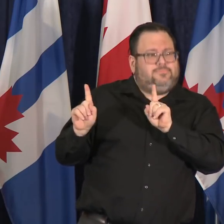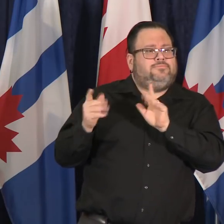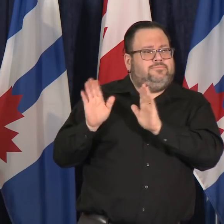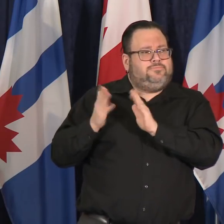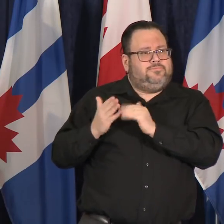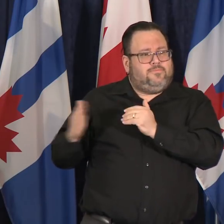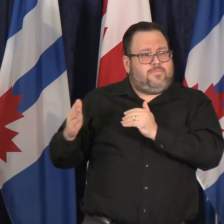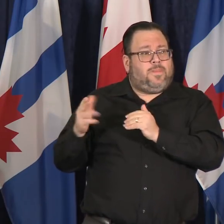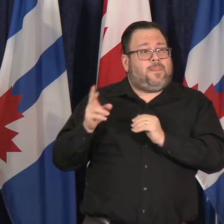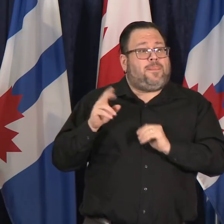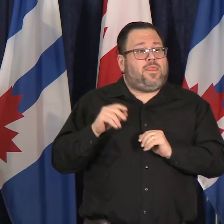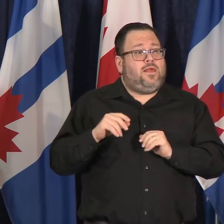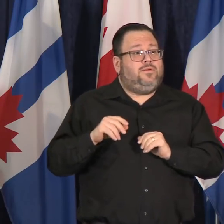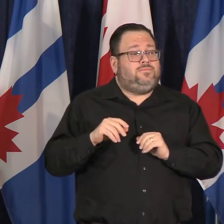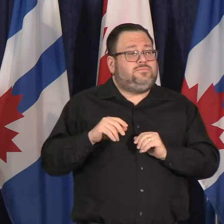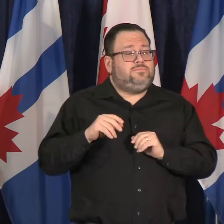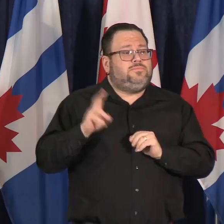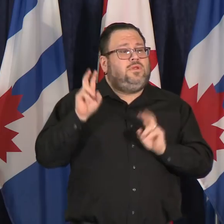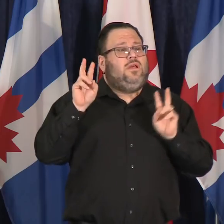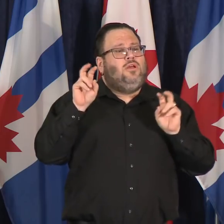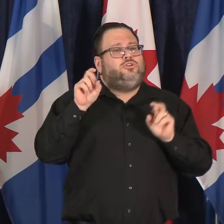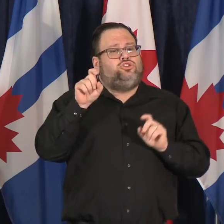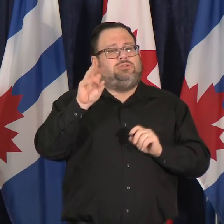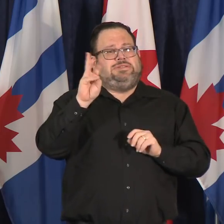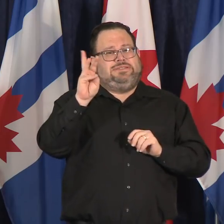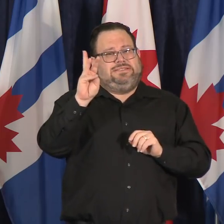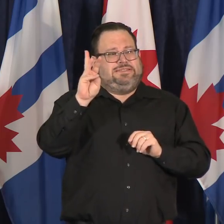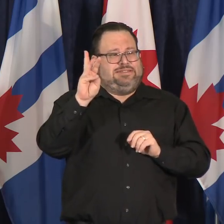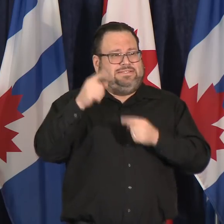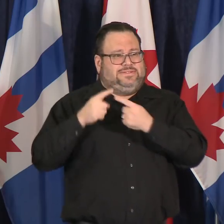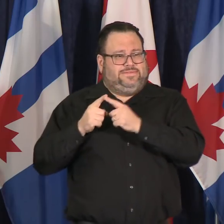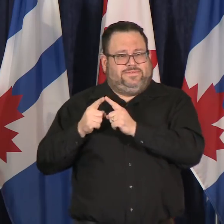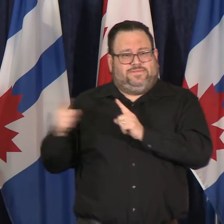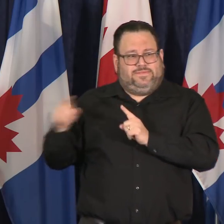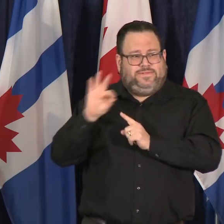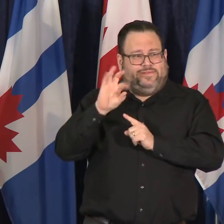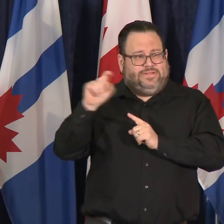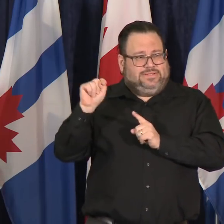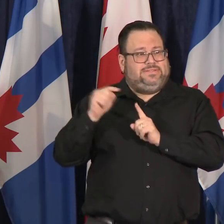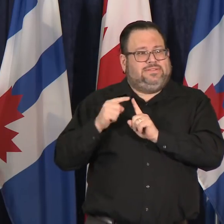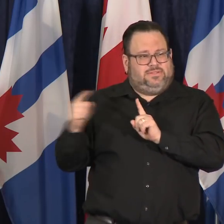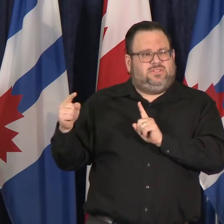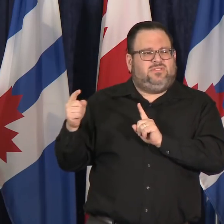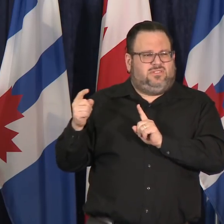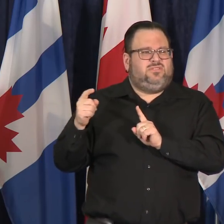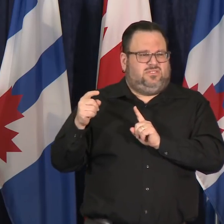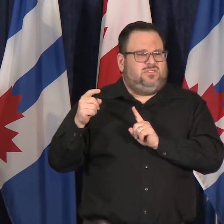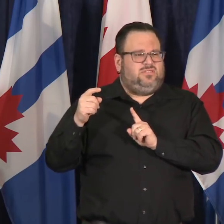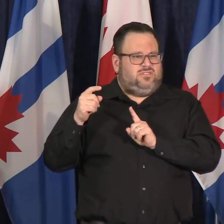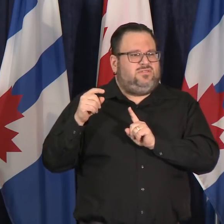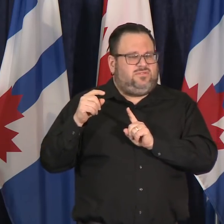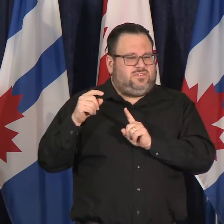to help prevent virus spread social distancing means